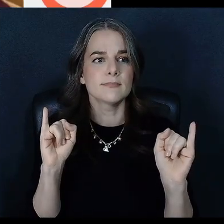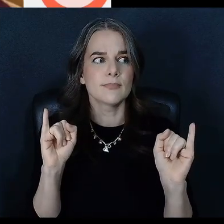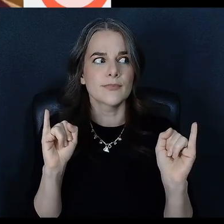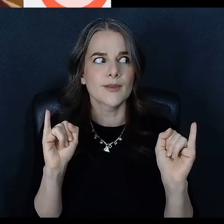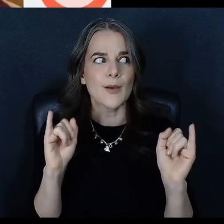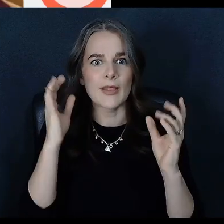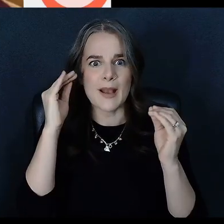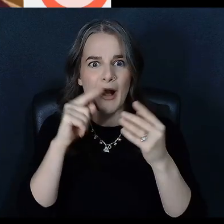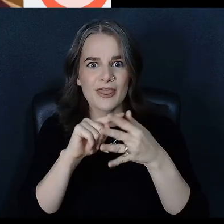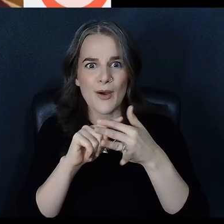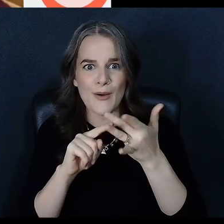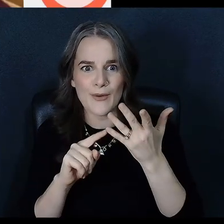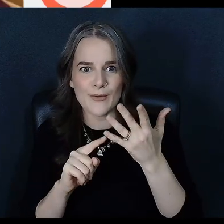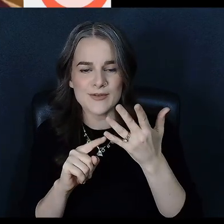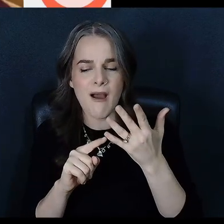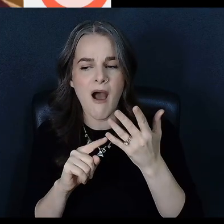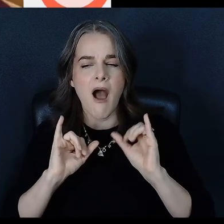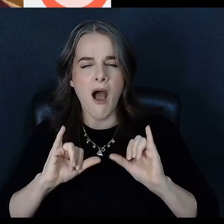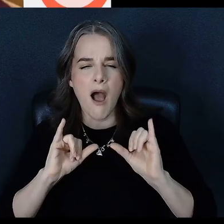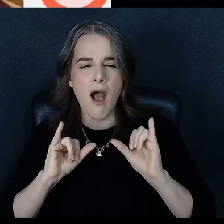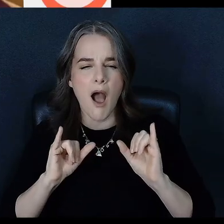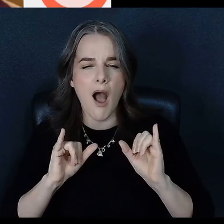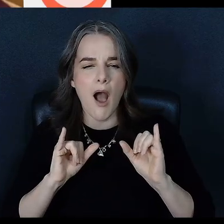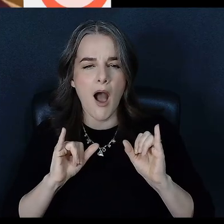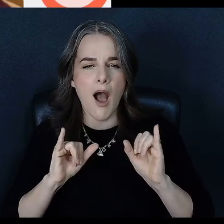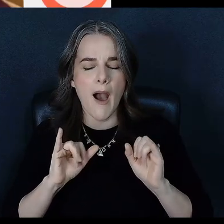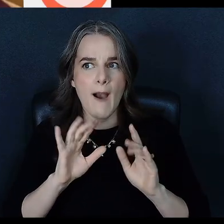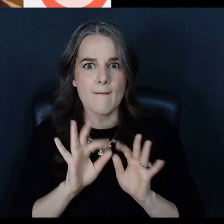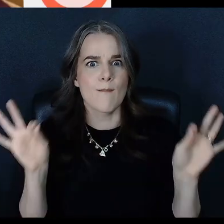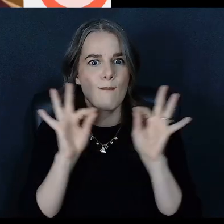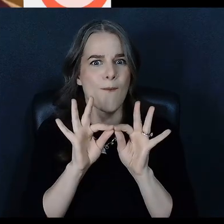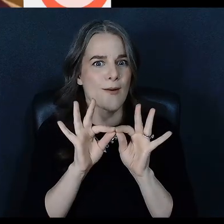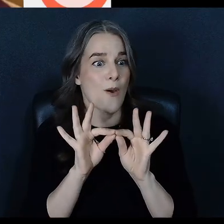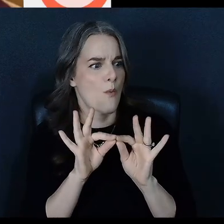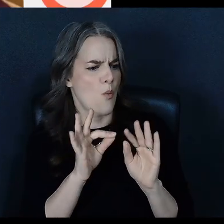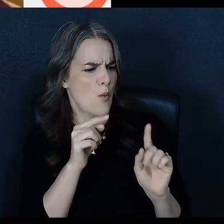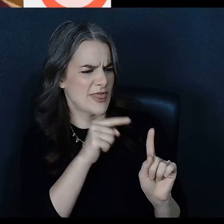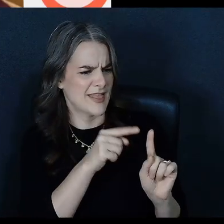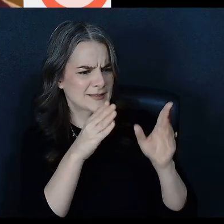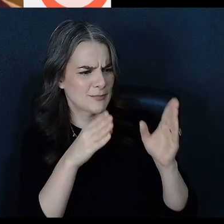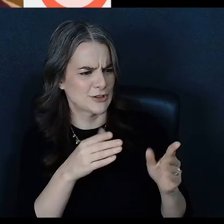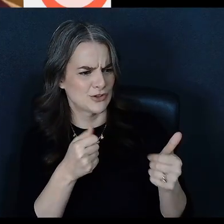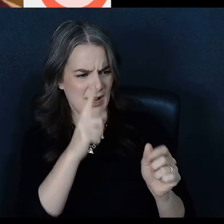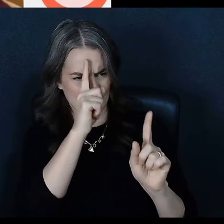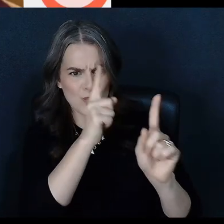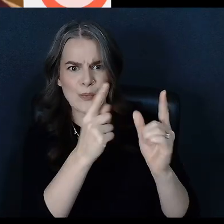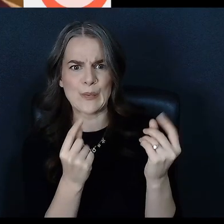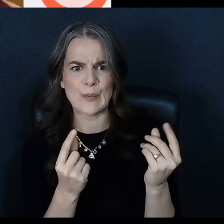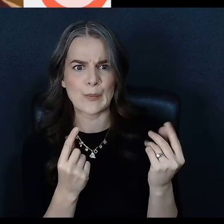What is the person trying to do? People will say sometimes to me when I talk with them,